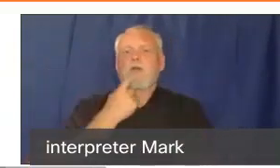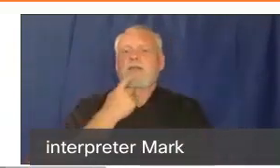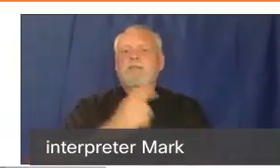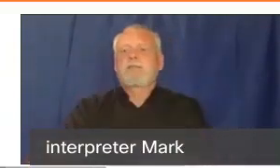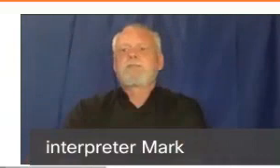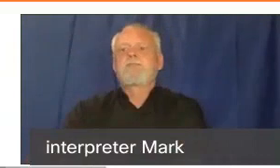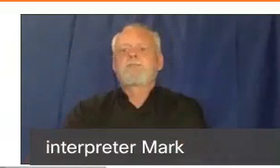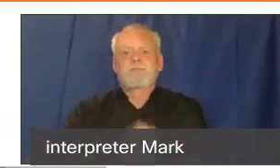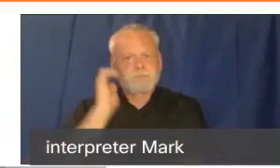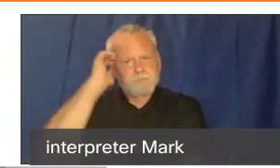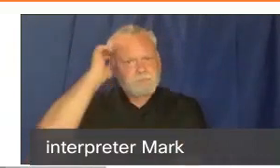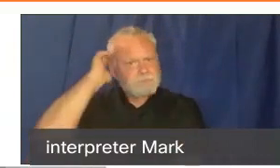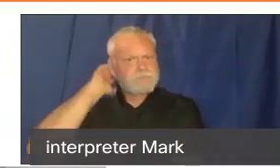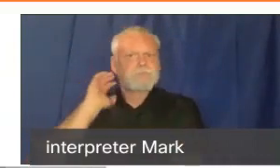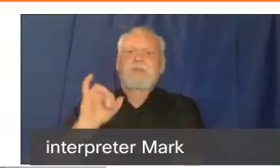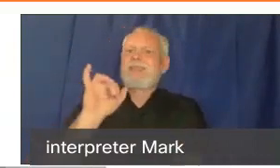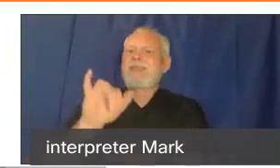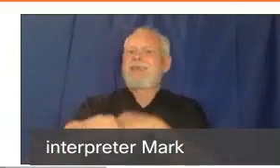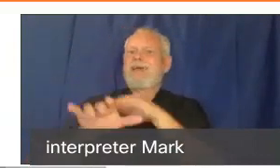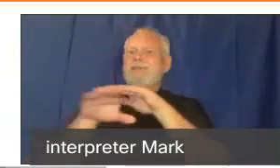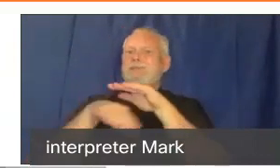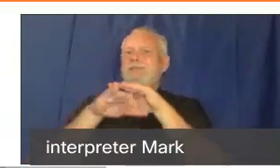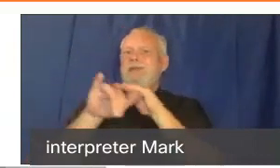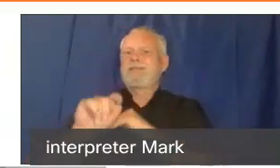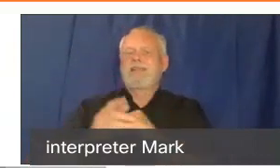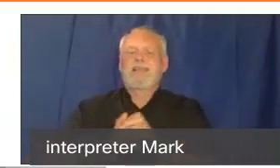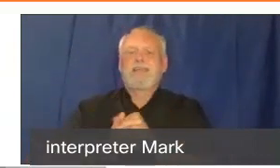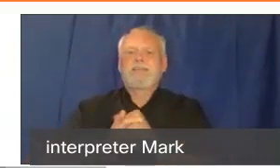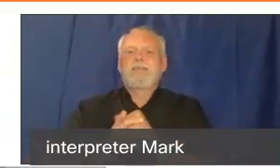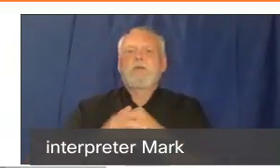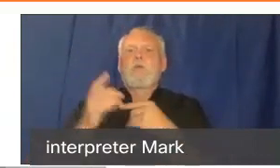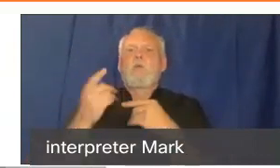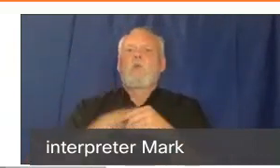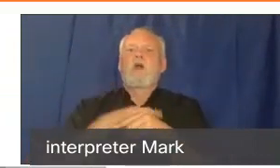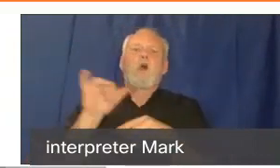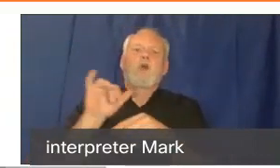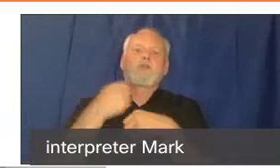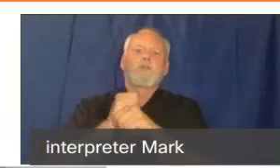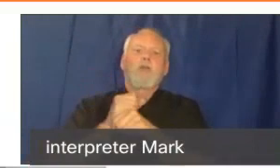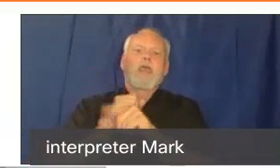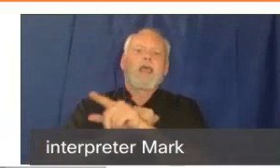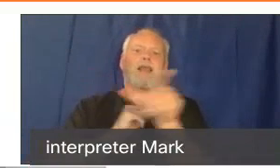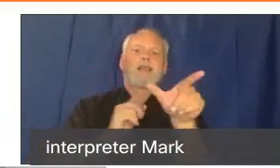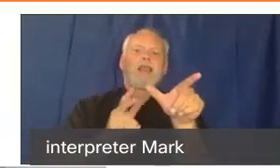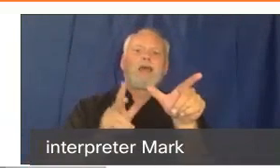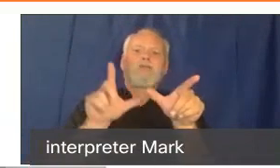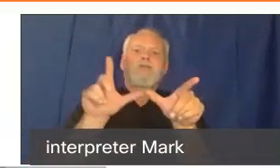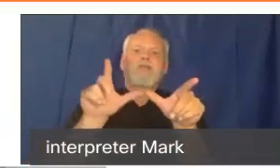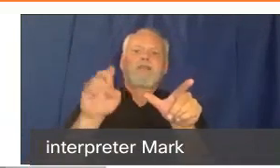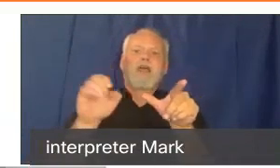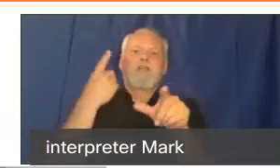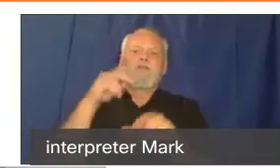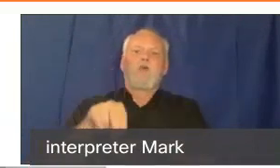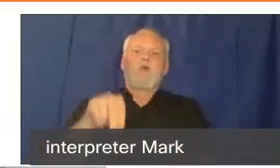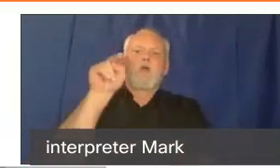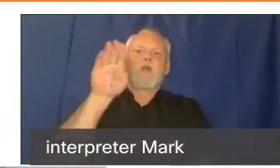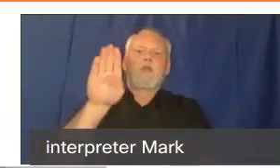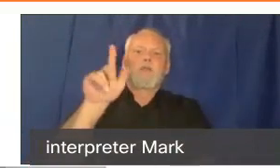Yeah, I mean, that's basically it, we're actually also creating a left turn lane for the North bound Blair to go.